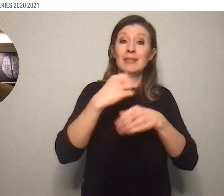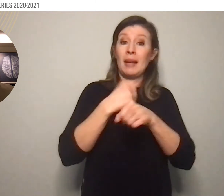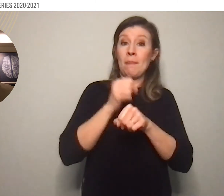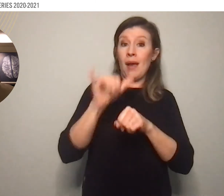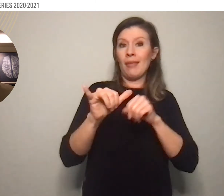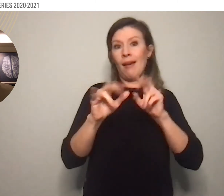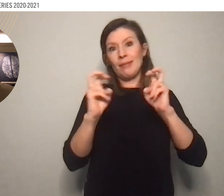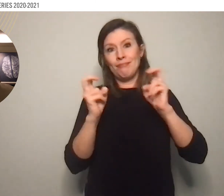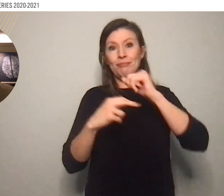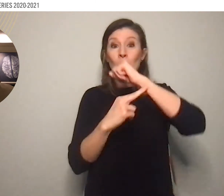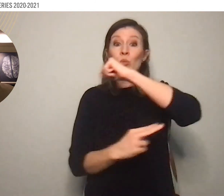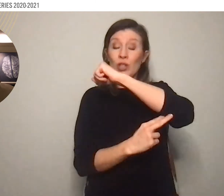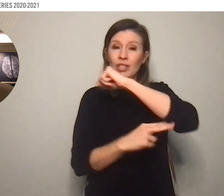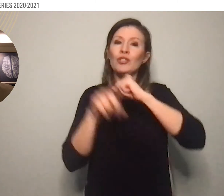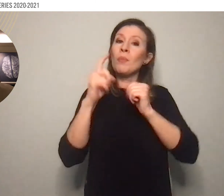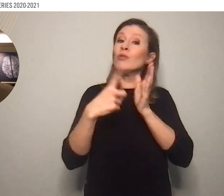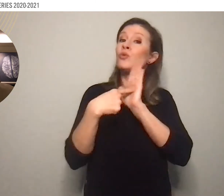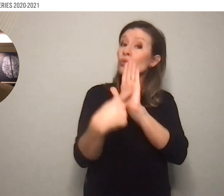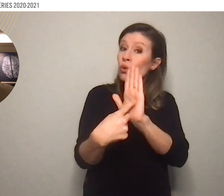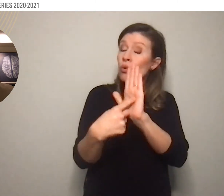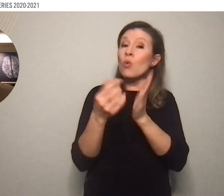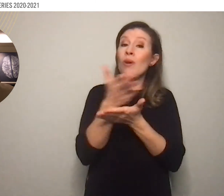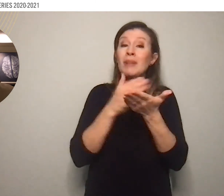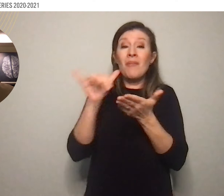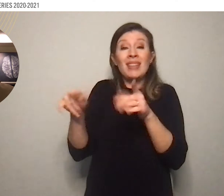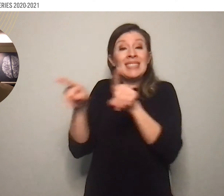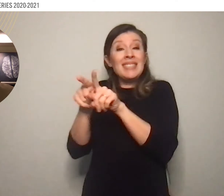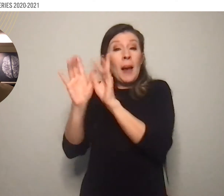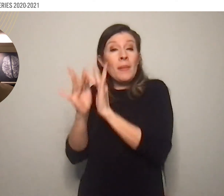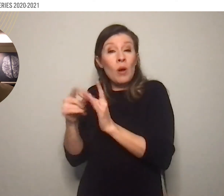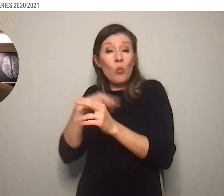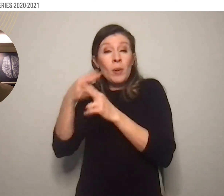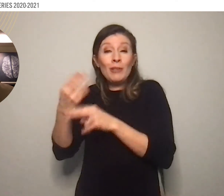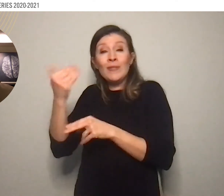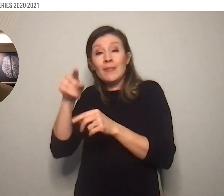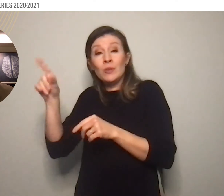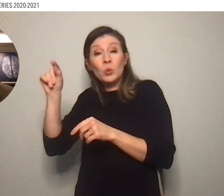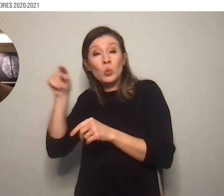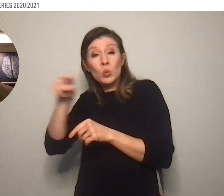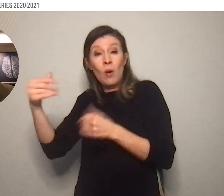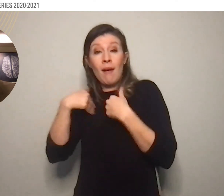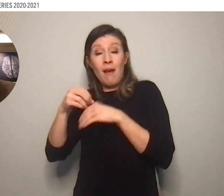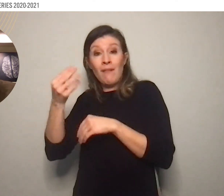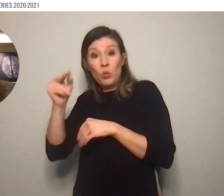is to show some of that same network phenomena exists in other species as it does in humans.